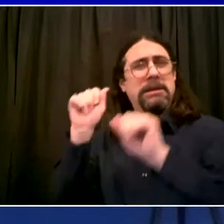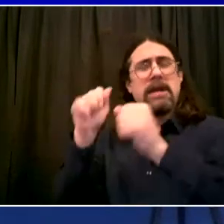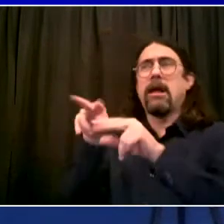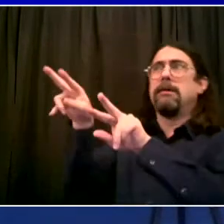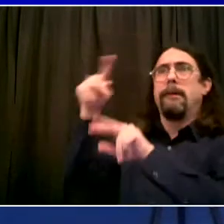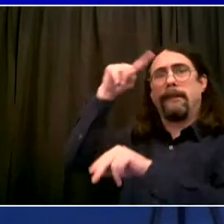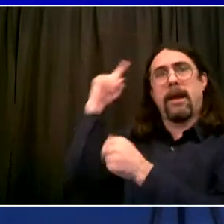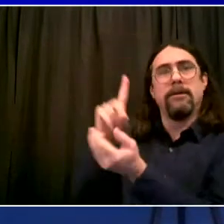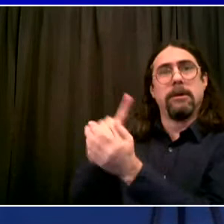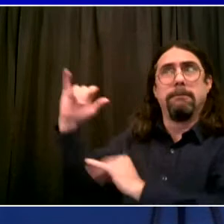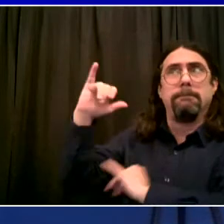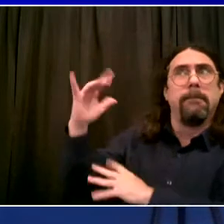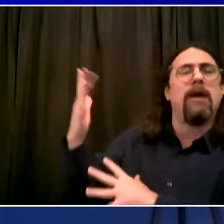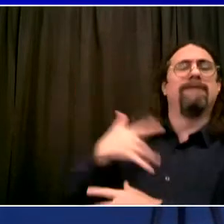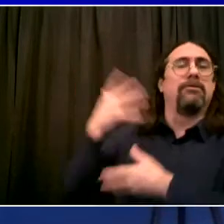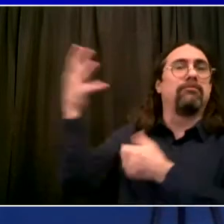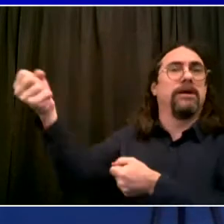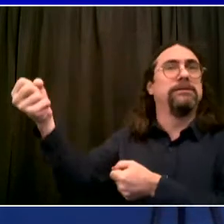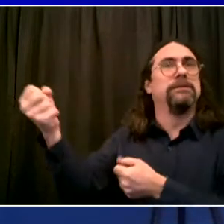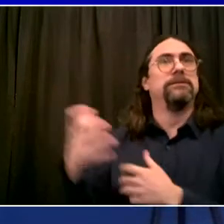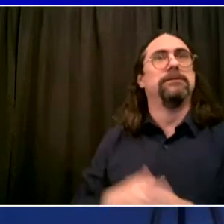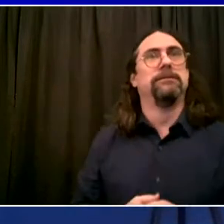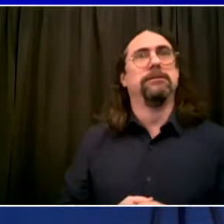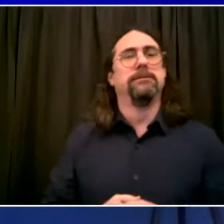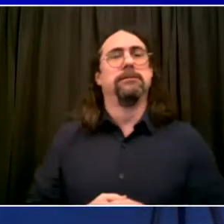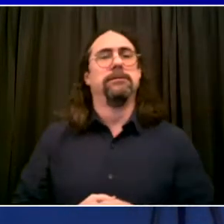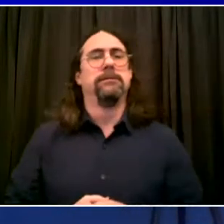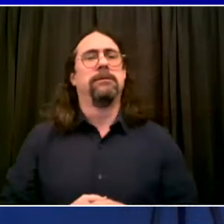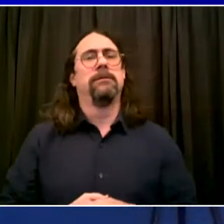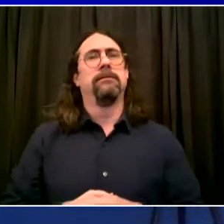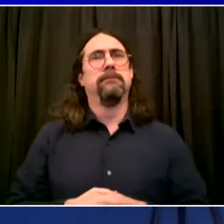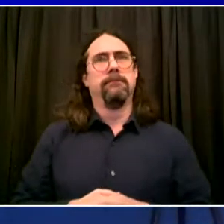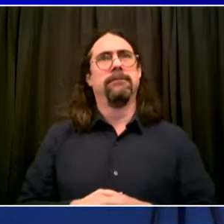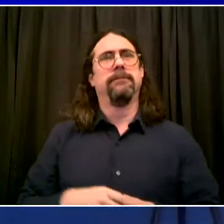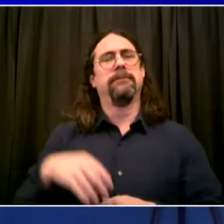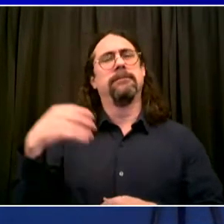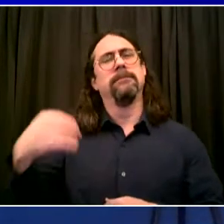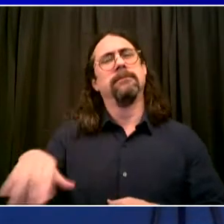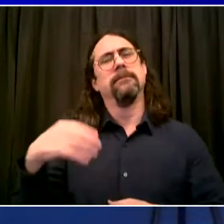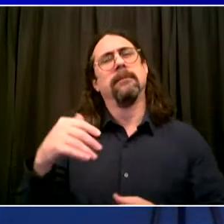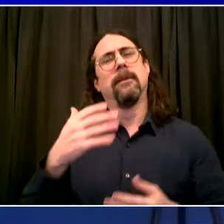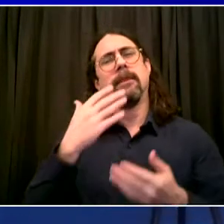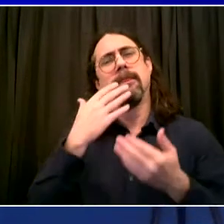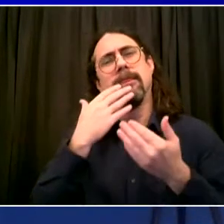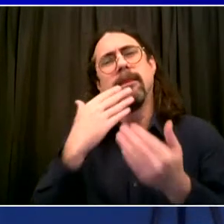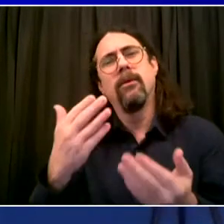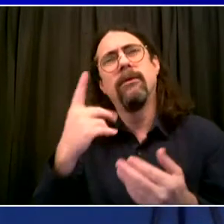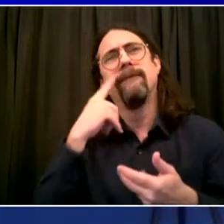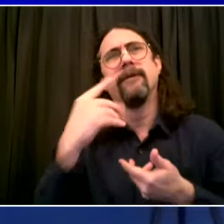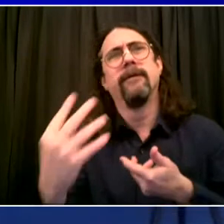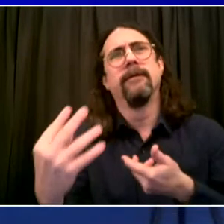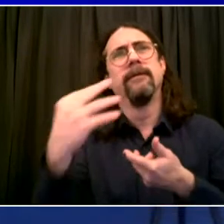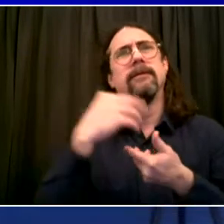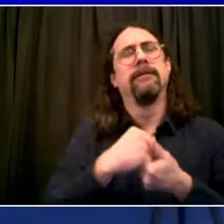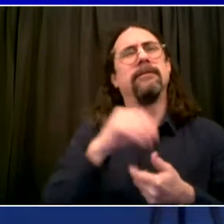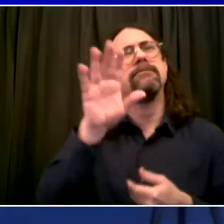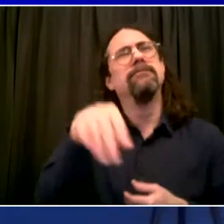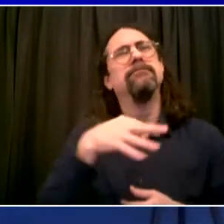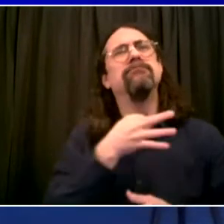SHOT. THAT ISIS SO